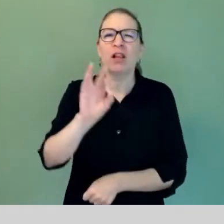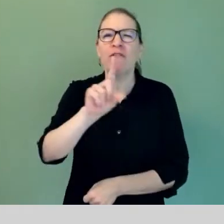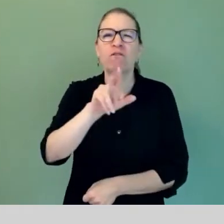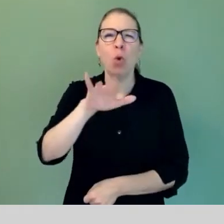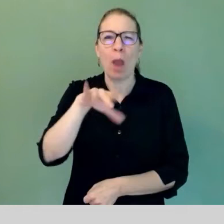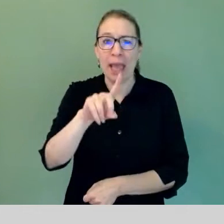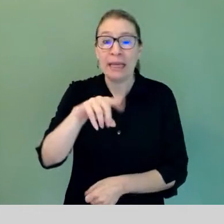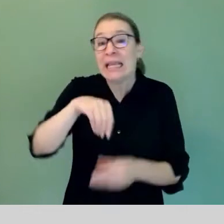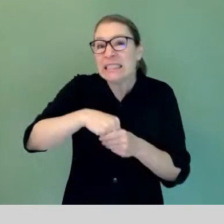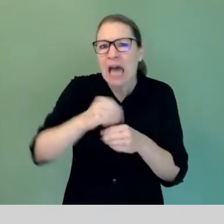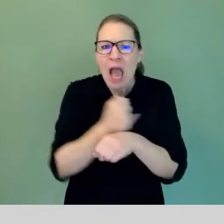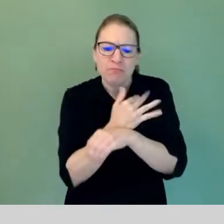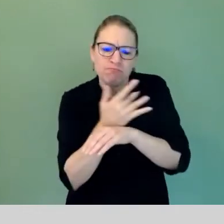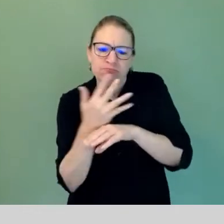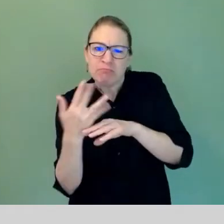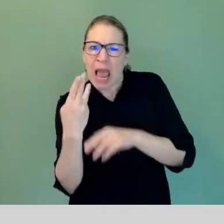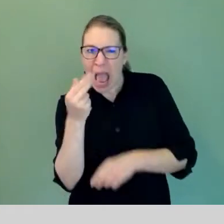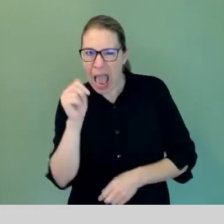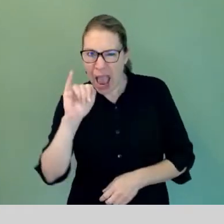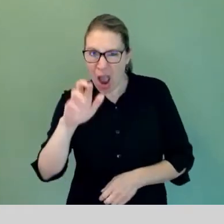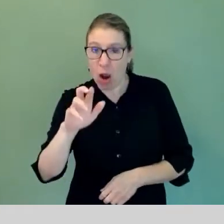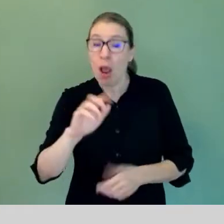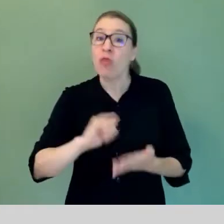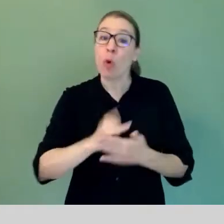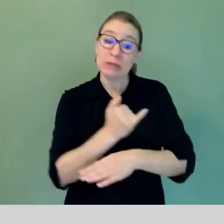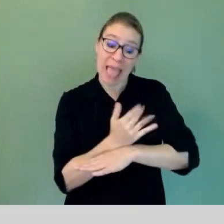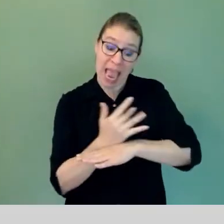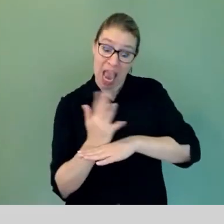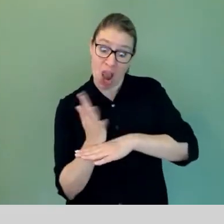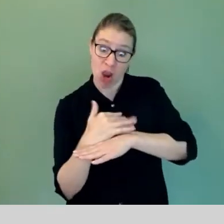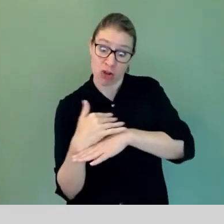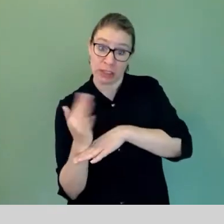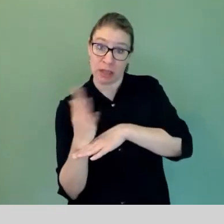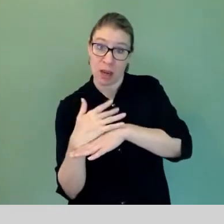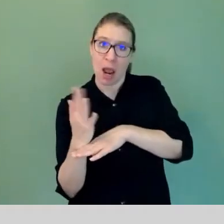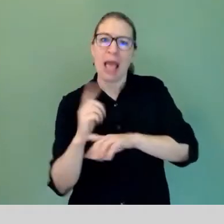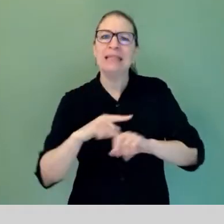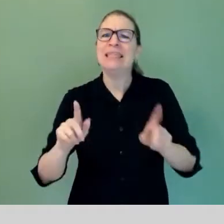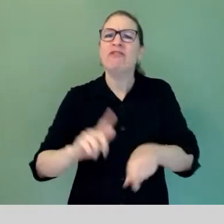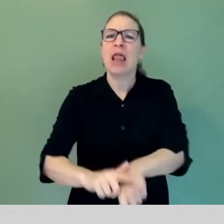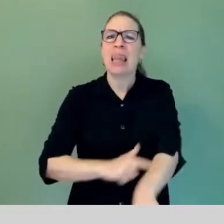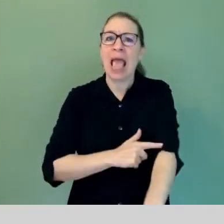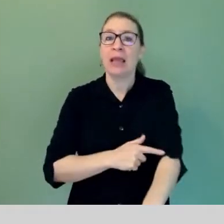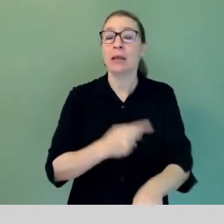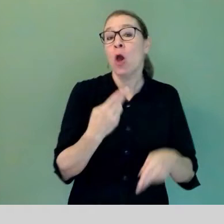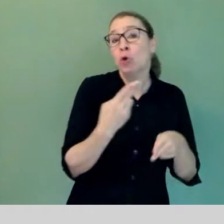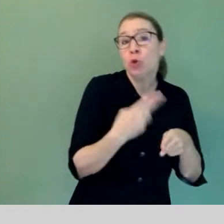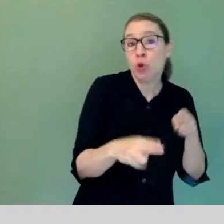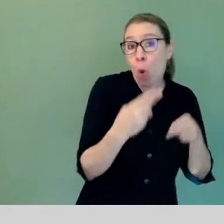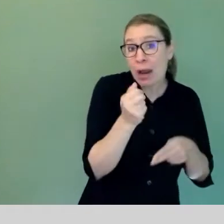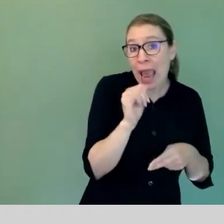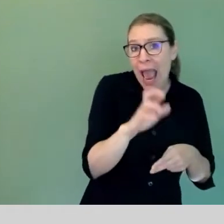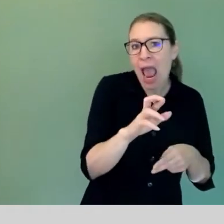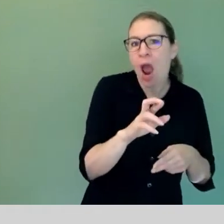And it has thousands of tiny hairs. These hairs have a different length, and the shorter hair are known to resonate